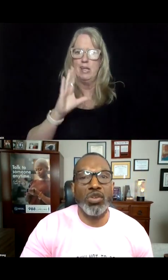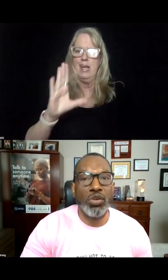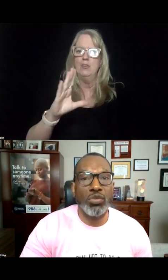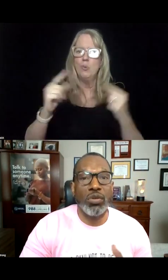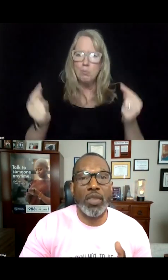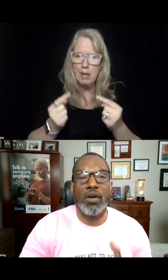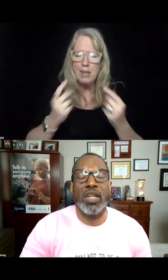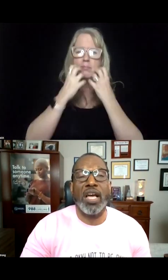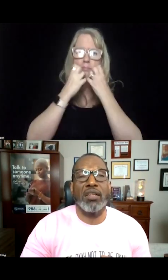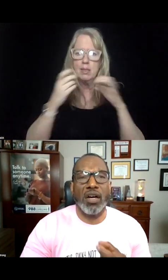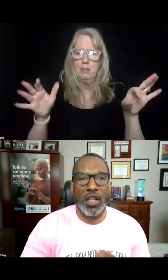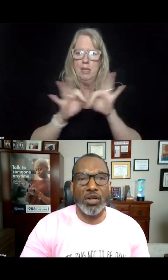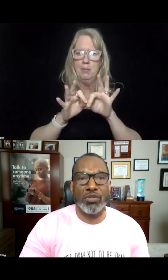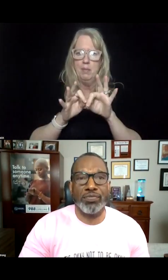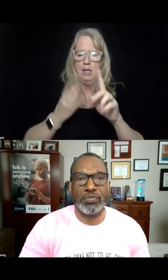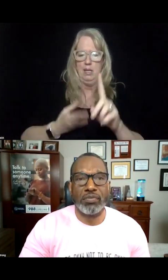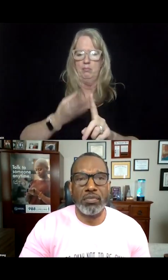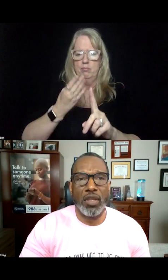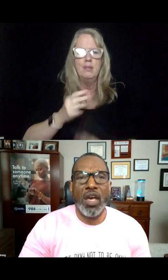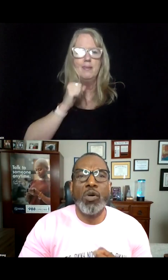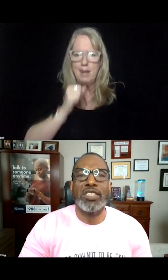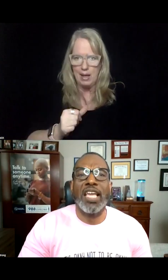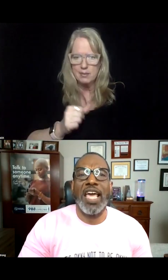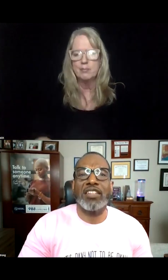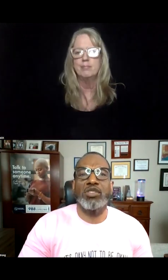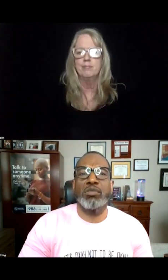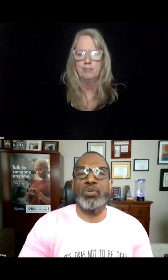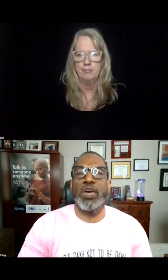AND YOU ARE NOT ALONE. WHILE TAKING ACTION TO IMPROVE